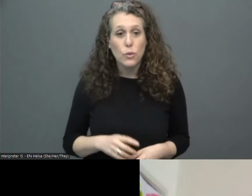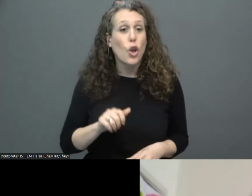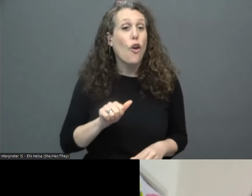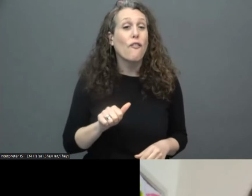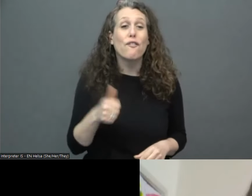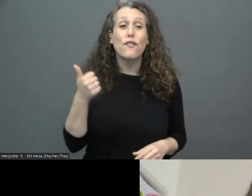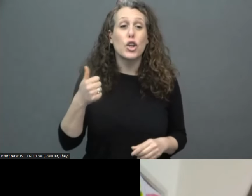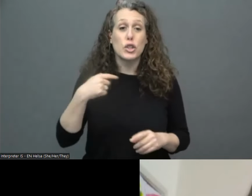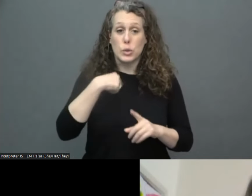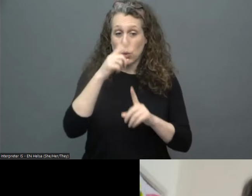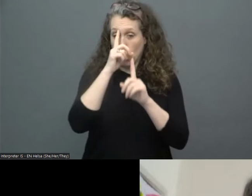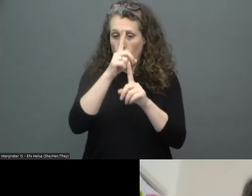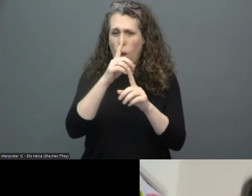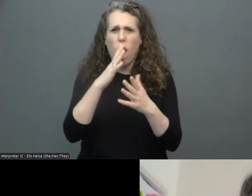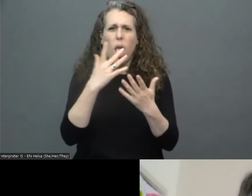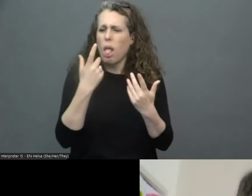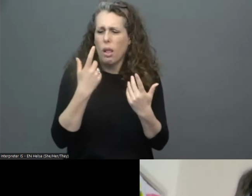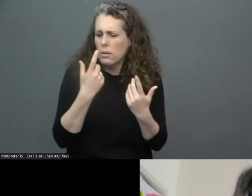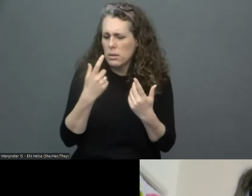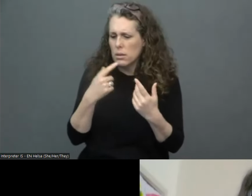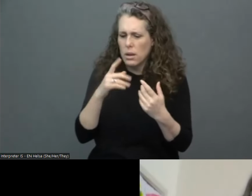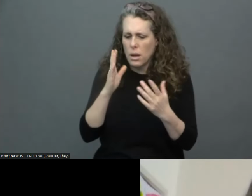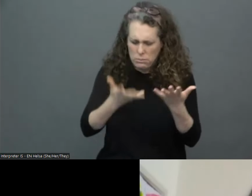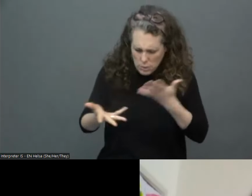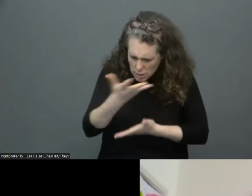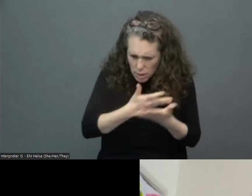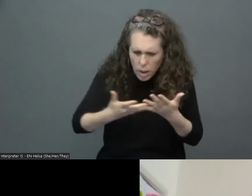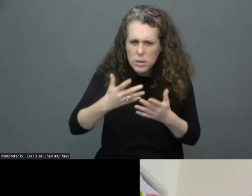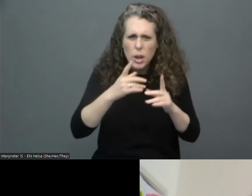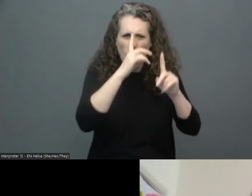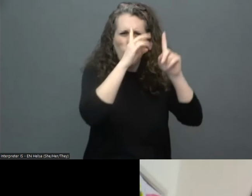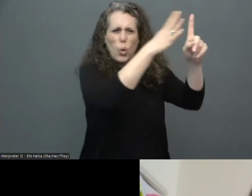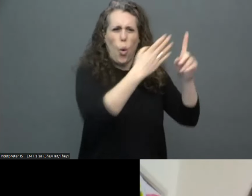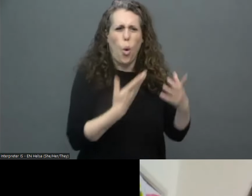the action, the decisions that are going to be made. That is a good starting point for